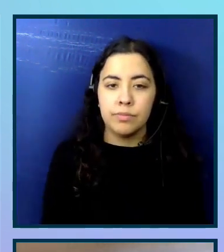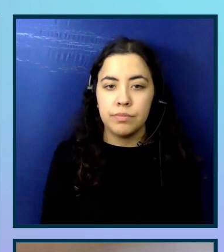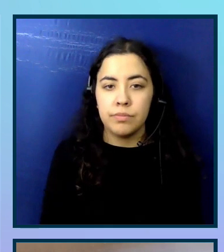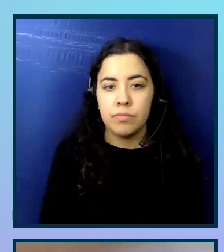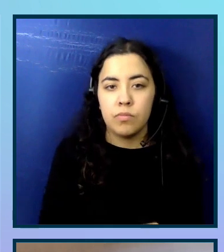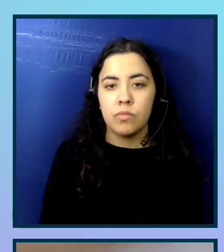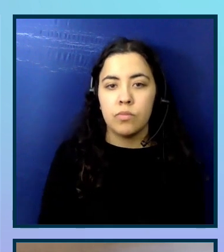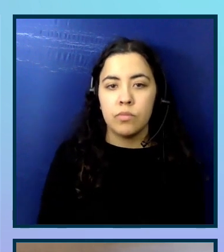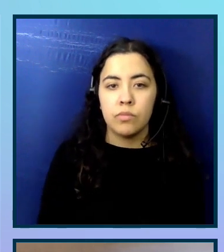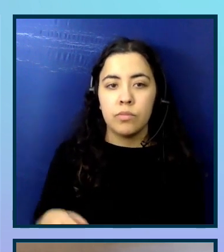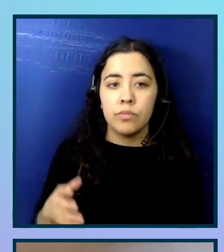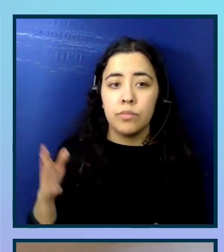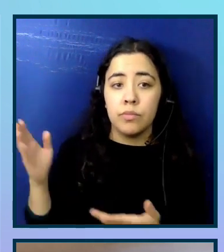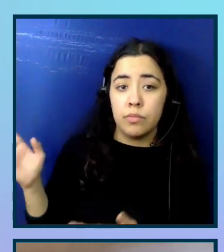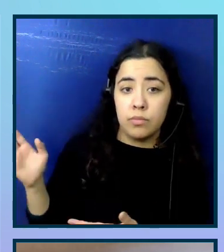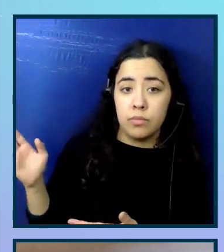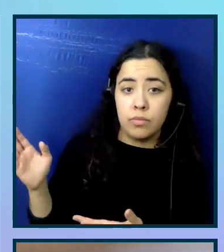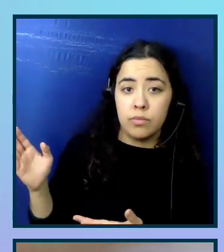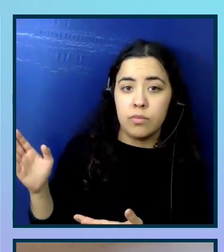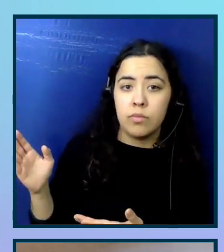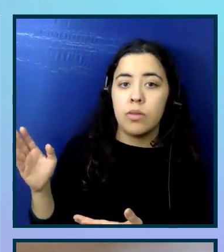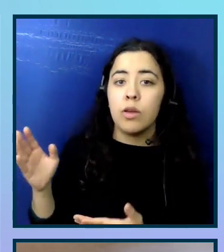Students also study the work of Patty Moore.